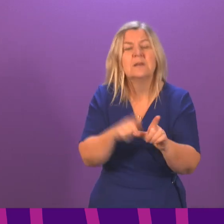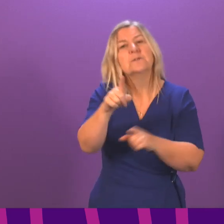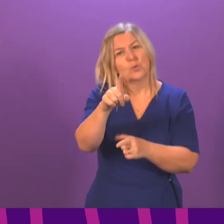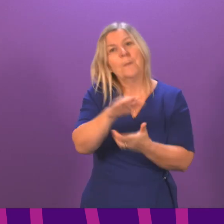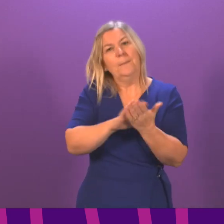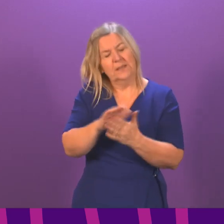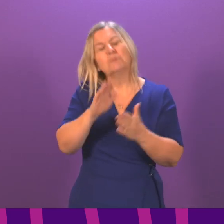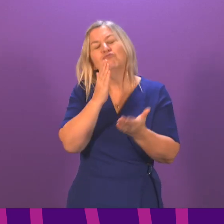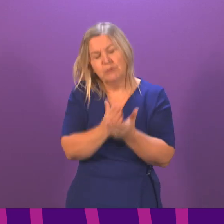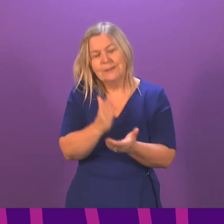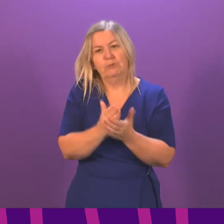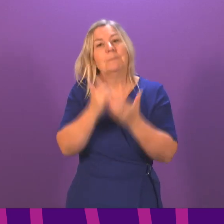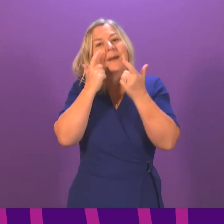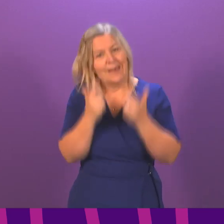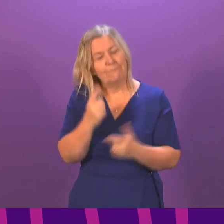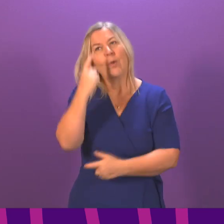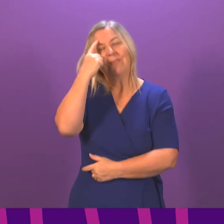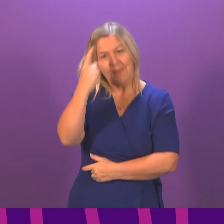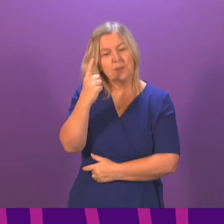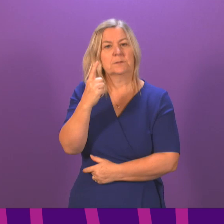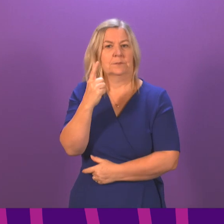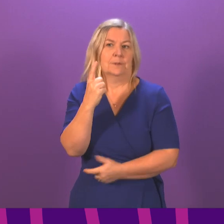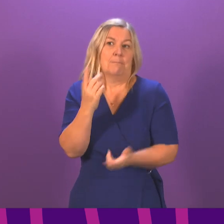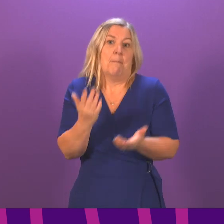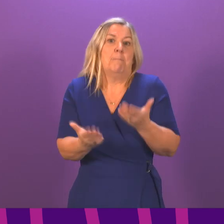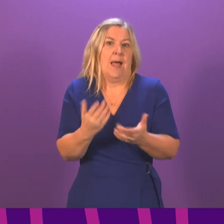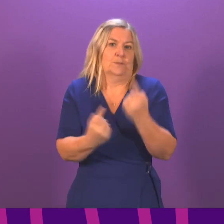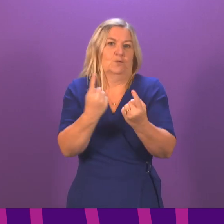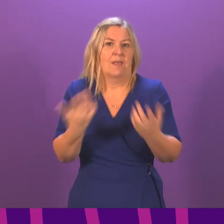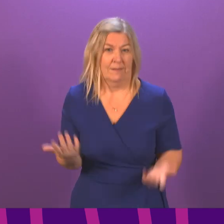think about the balance of the risks that are involved. If all of us can find a different